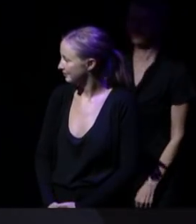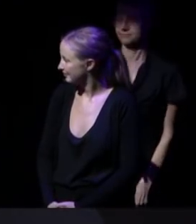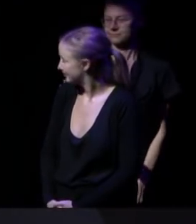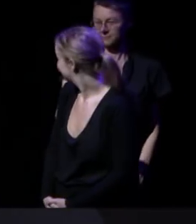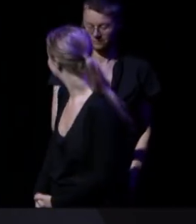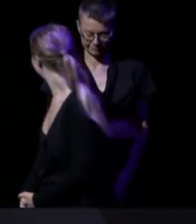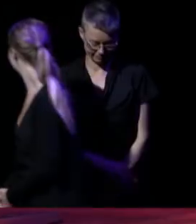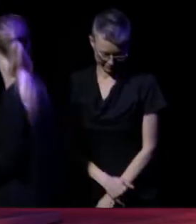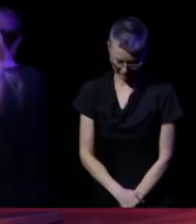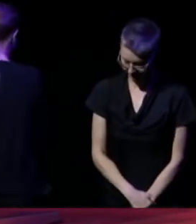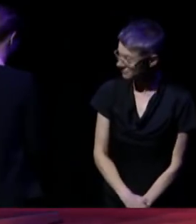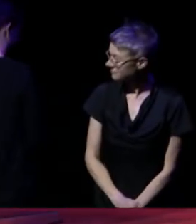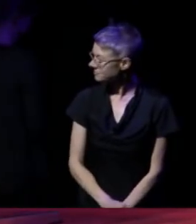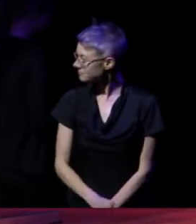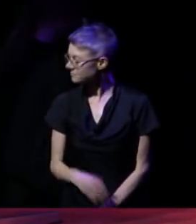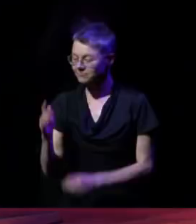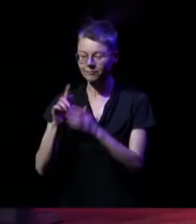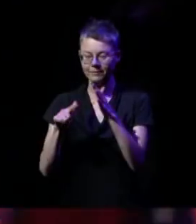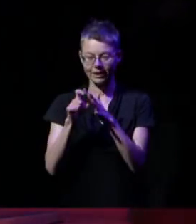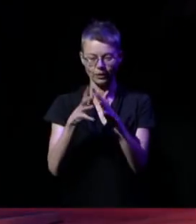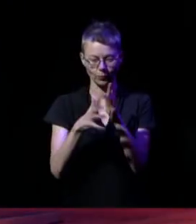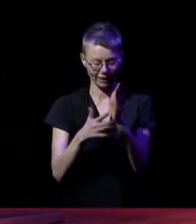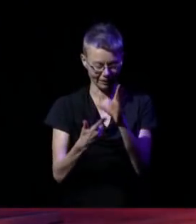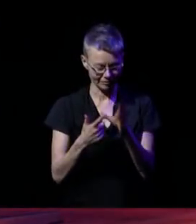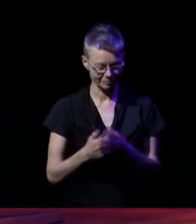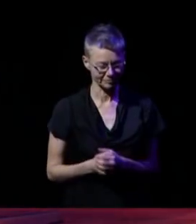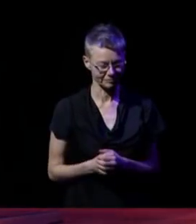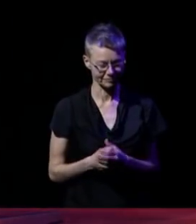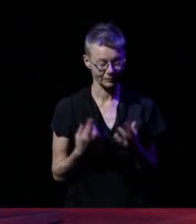I hope that we all leave today being able to find more beauty